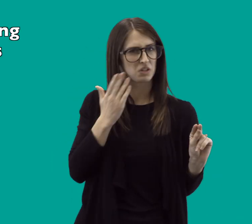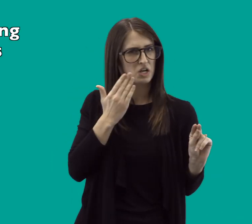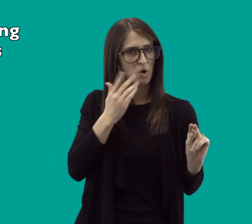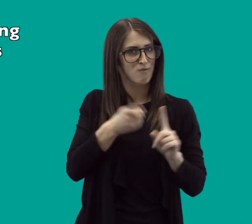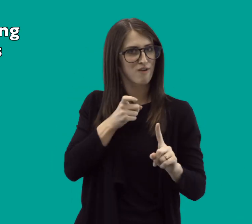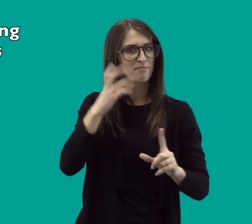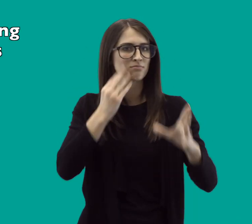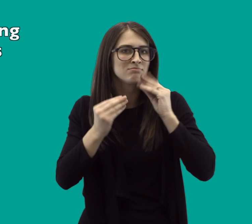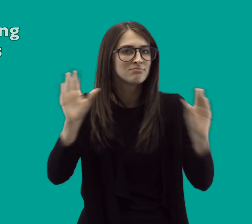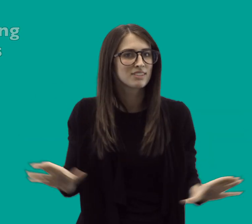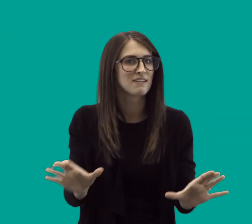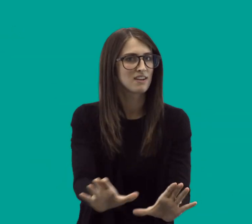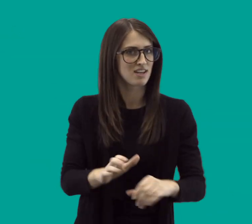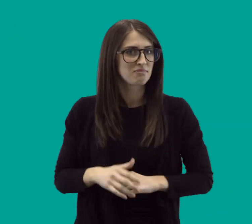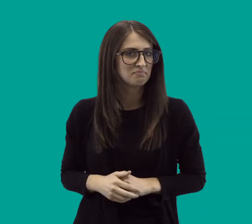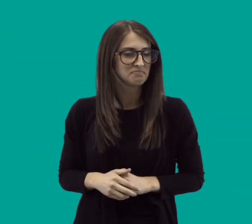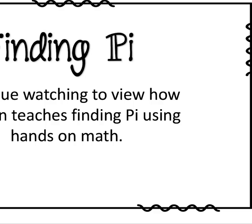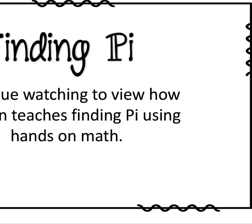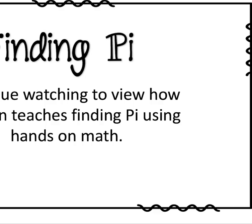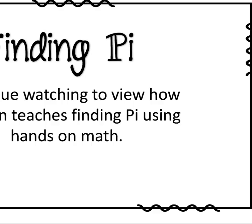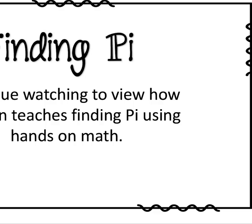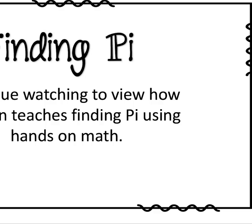In the future they will remember the formula from the experience